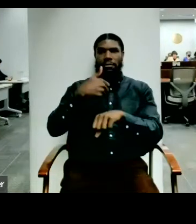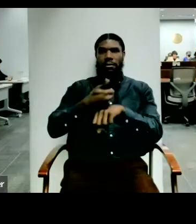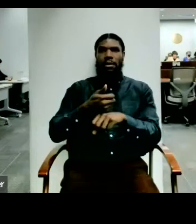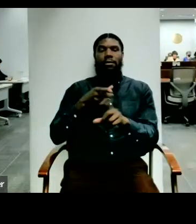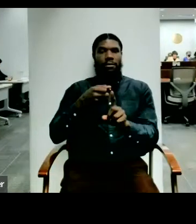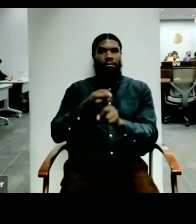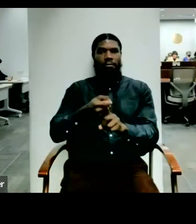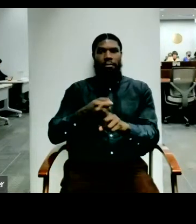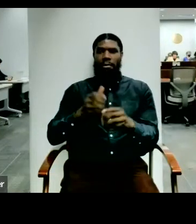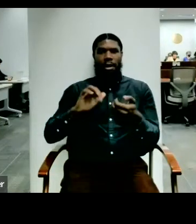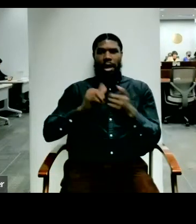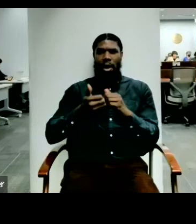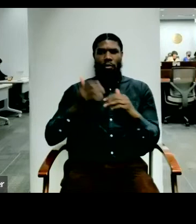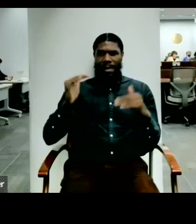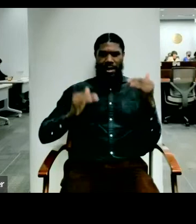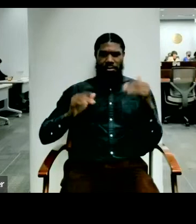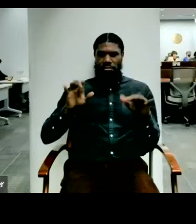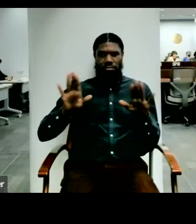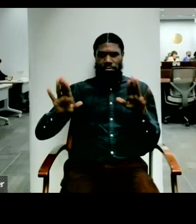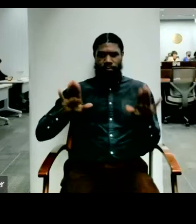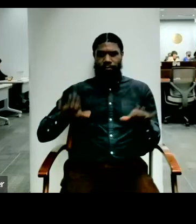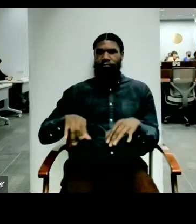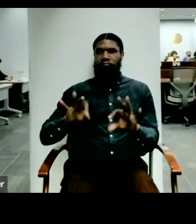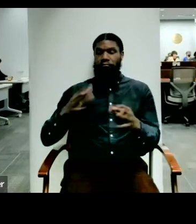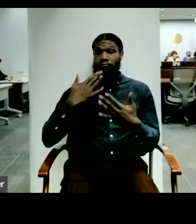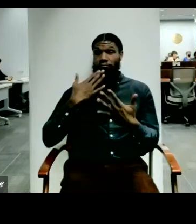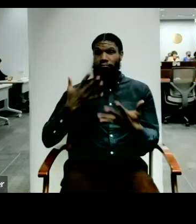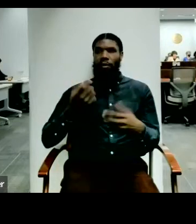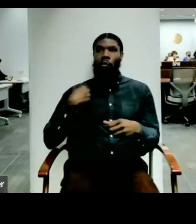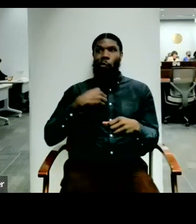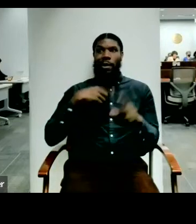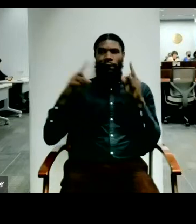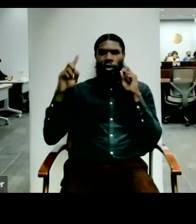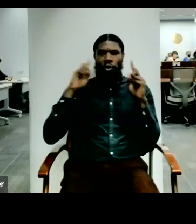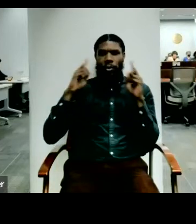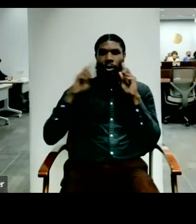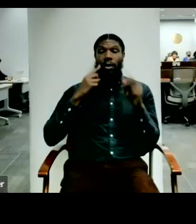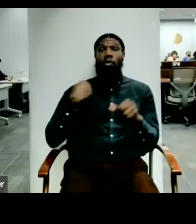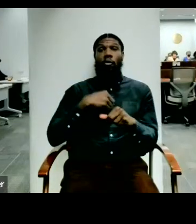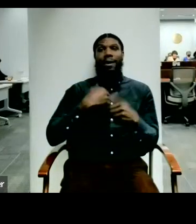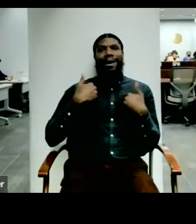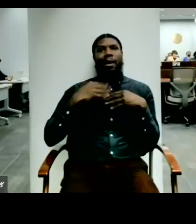So thank you, you are right. We are hearing that we have more organizations